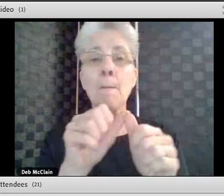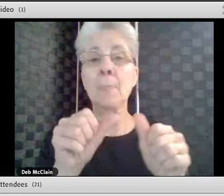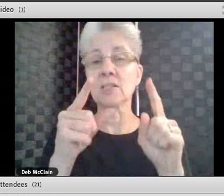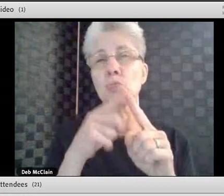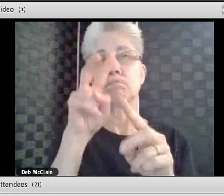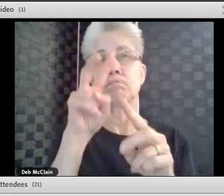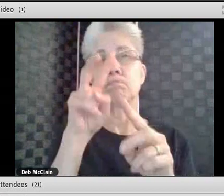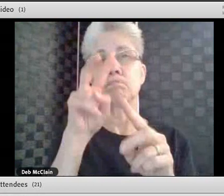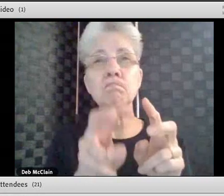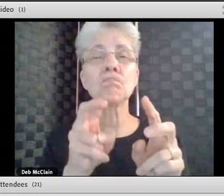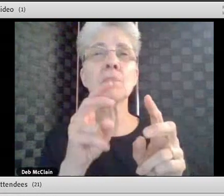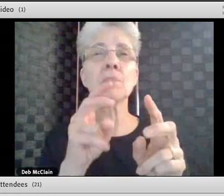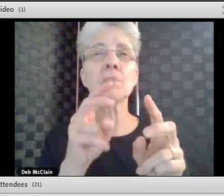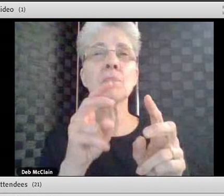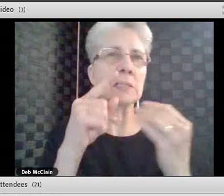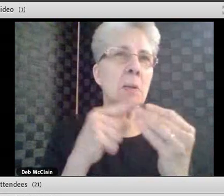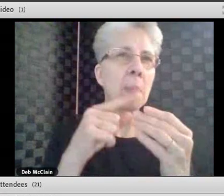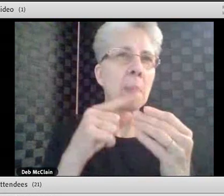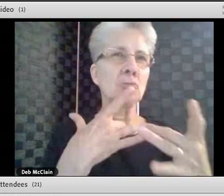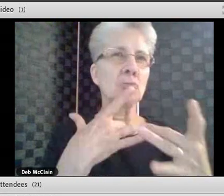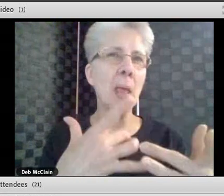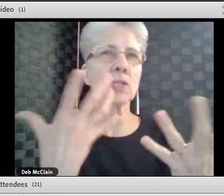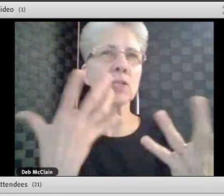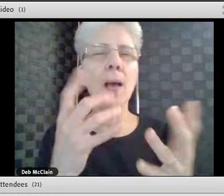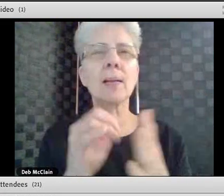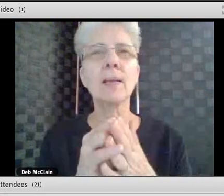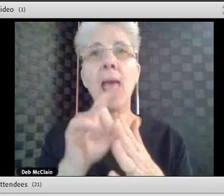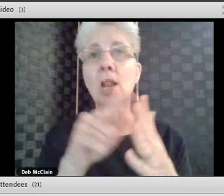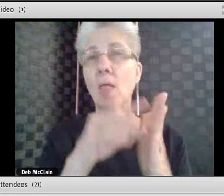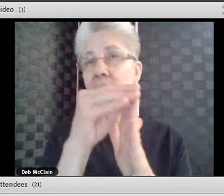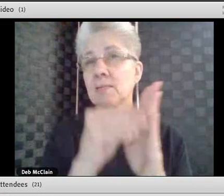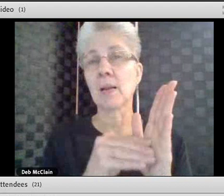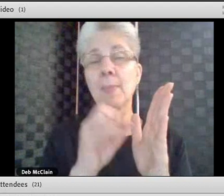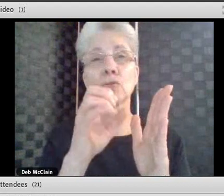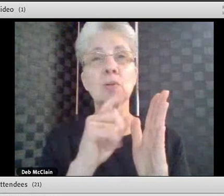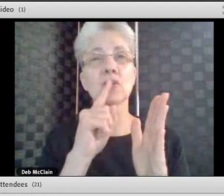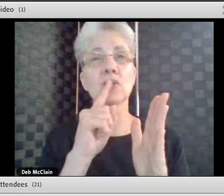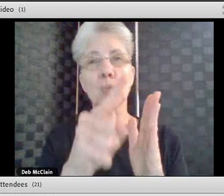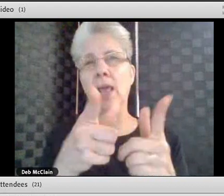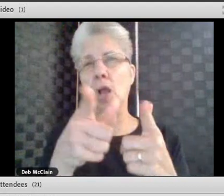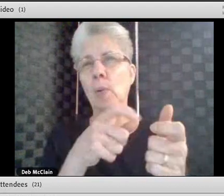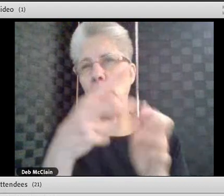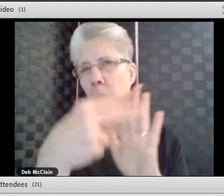There are places to get ideas about trends, and all this is documented,